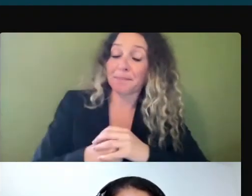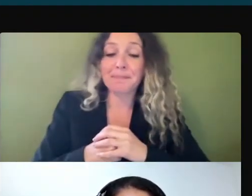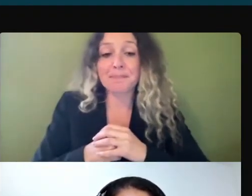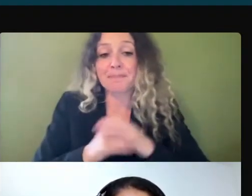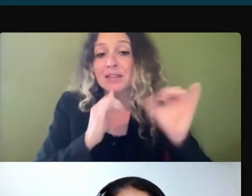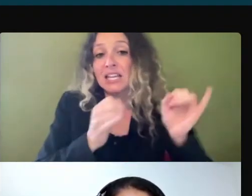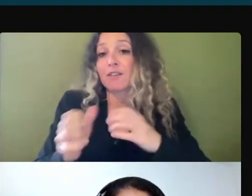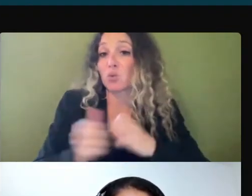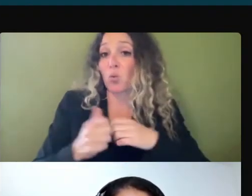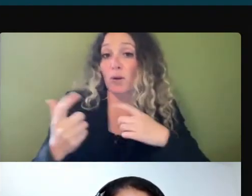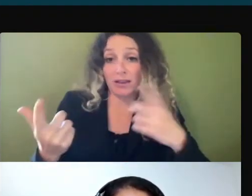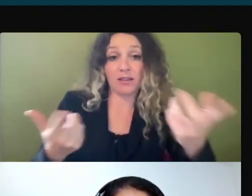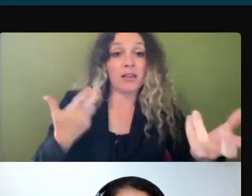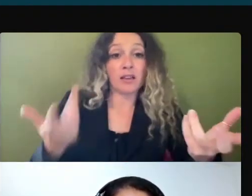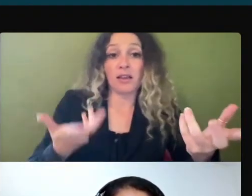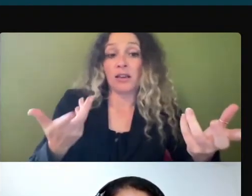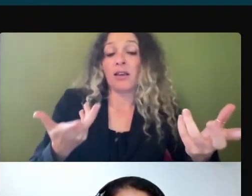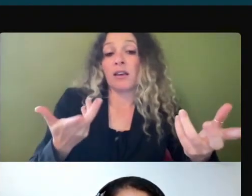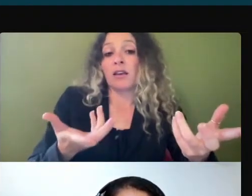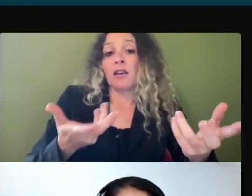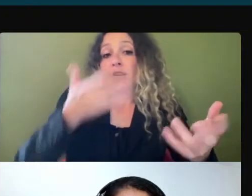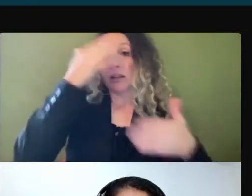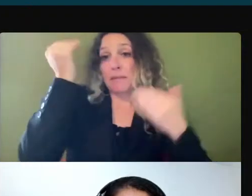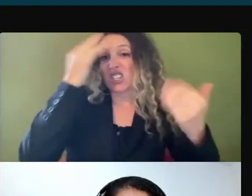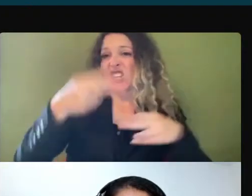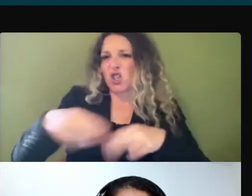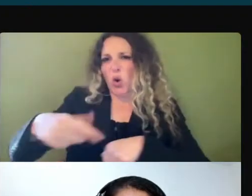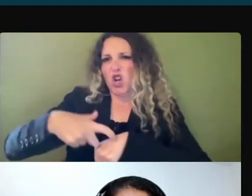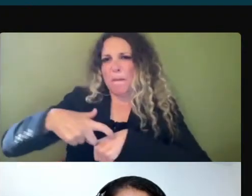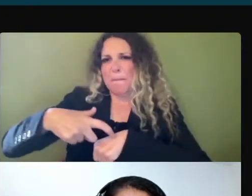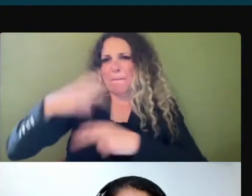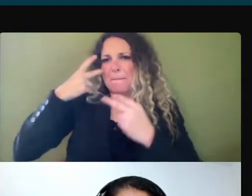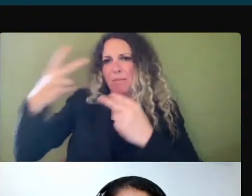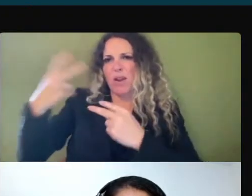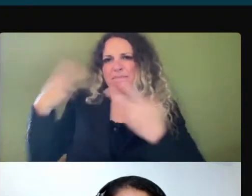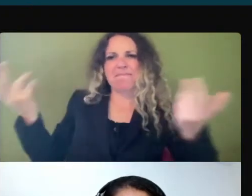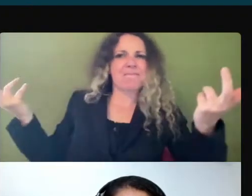more difficulty with short-term memory, and this can make it pretty difficult to answer questions